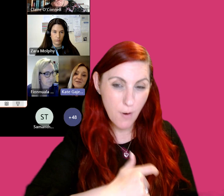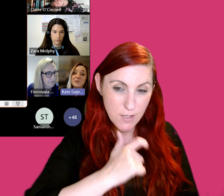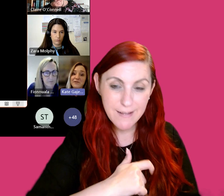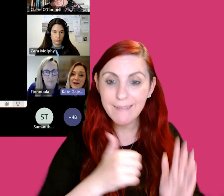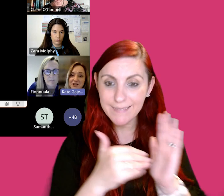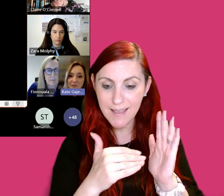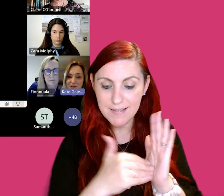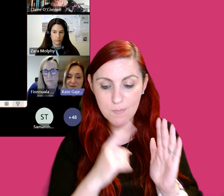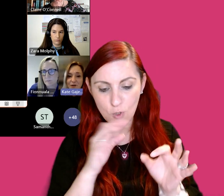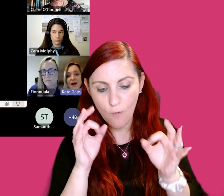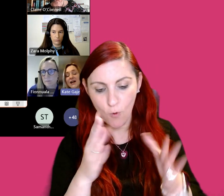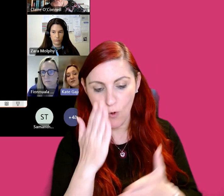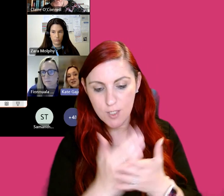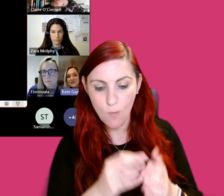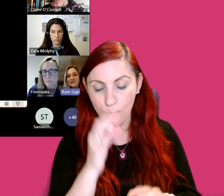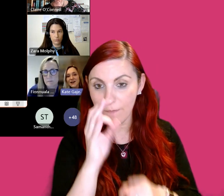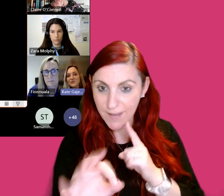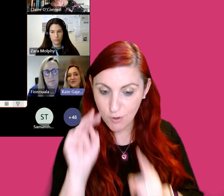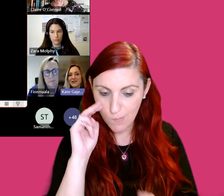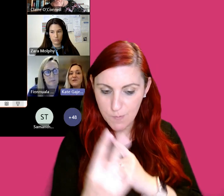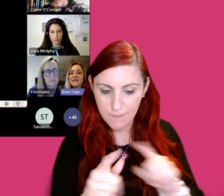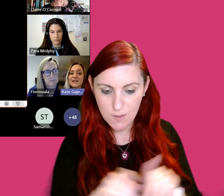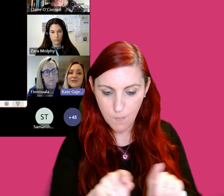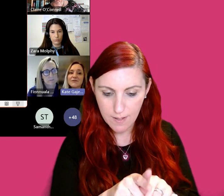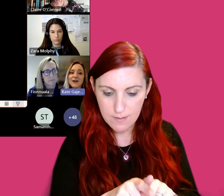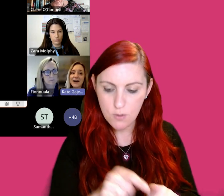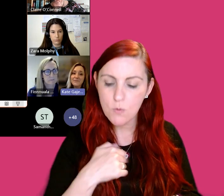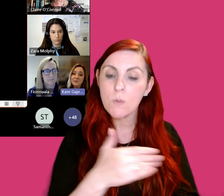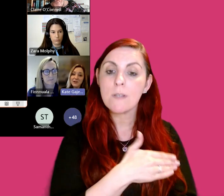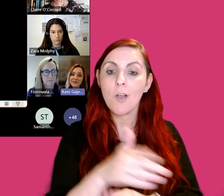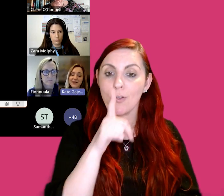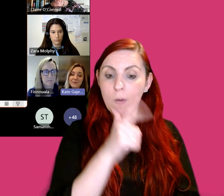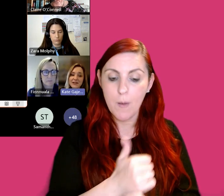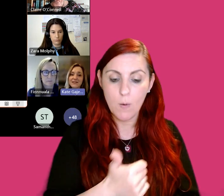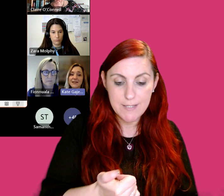uh from the professional point of view so just to start with diabetes so um the burden of diabetes